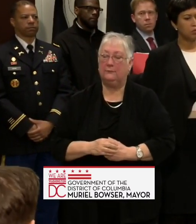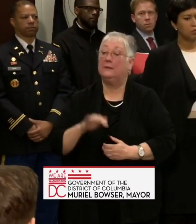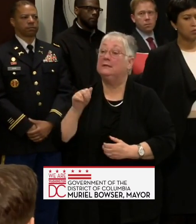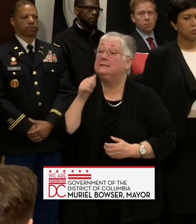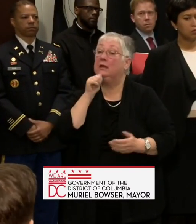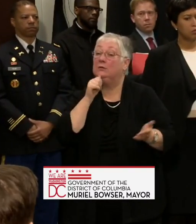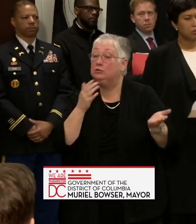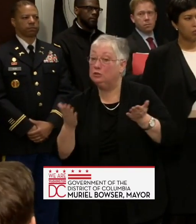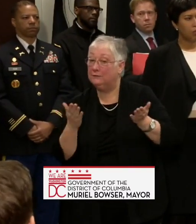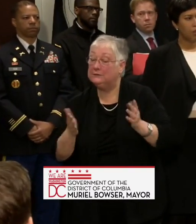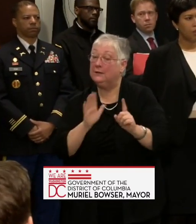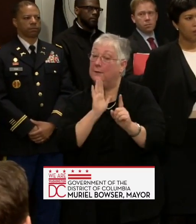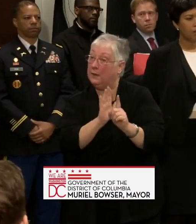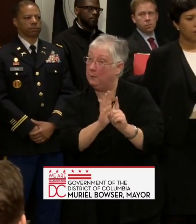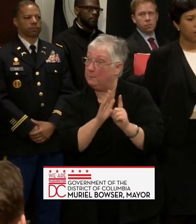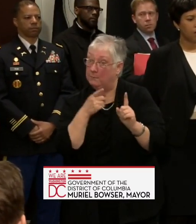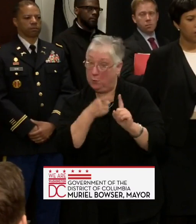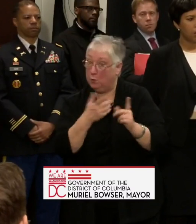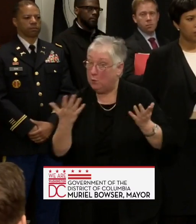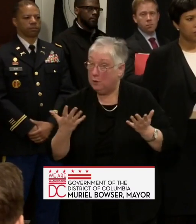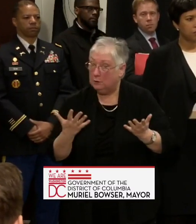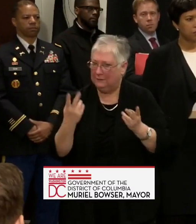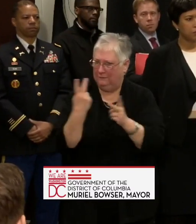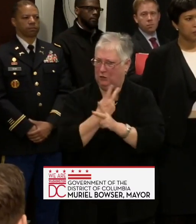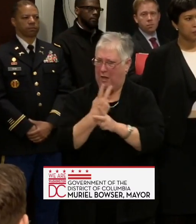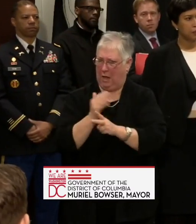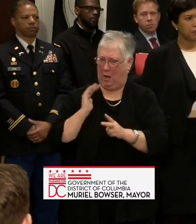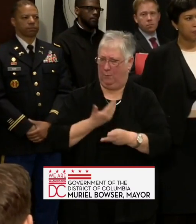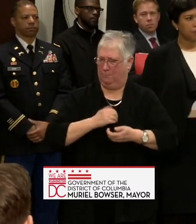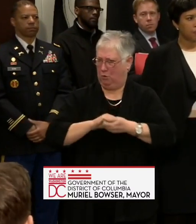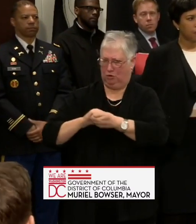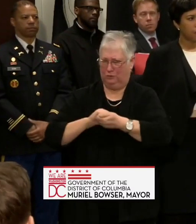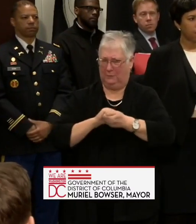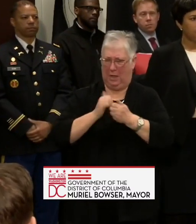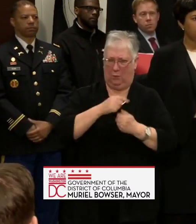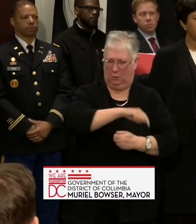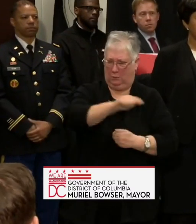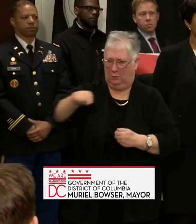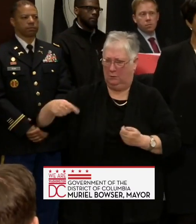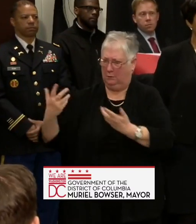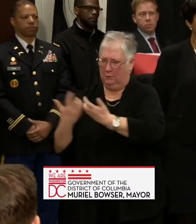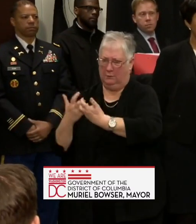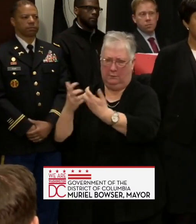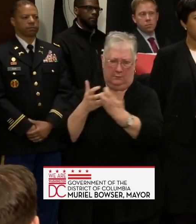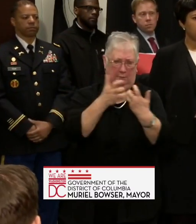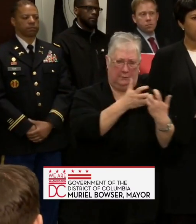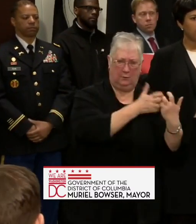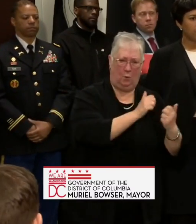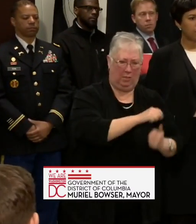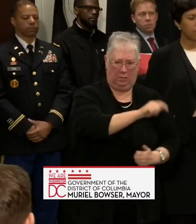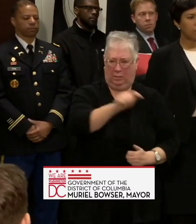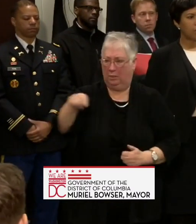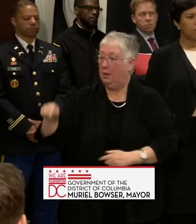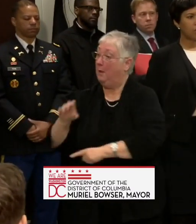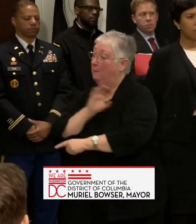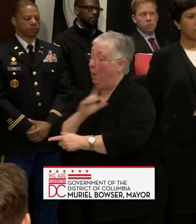EXISTING STRONG RELATIONSHIPS WITH OUR LAW ENFORCEMENT PUBLIC SAFETY AND MILITARY PARTNERS HERE IN THE NATIONAL CAPITAL